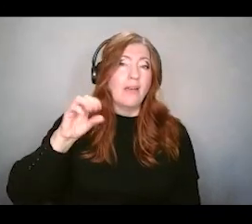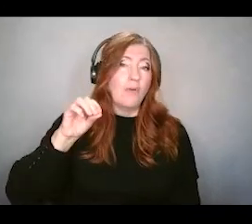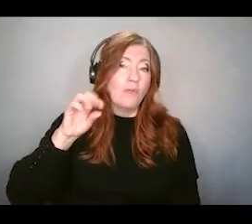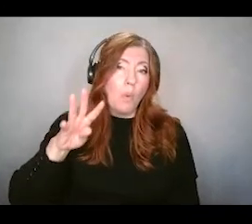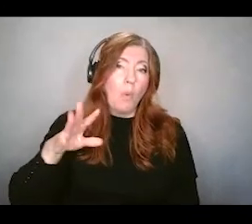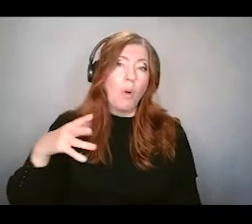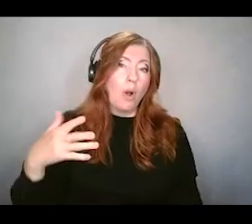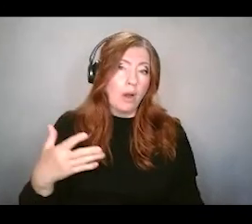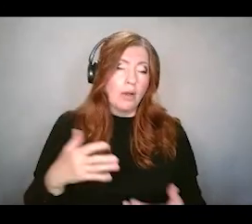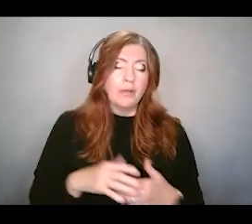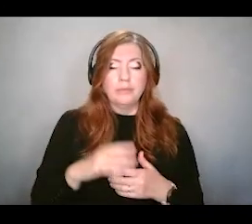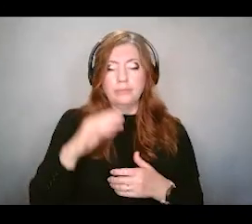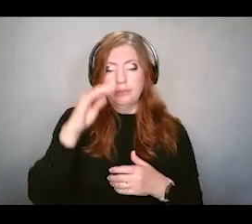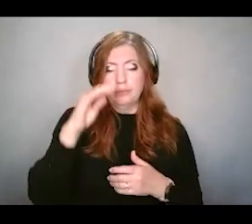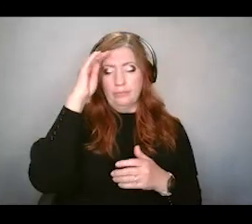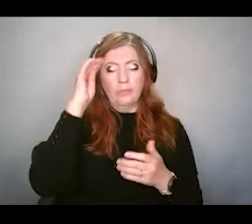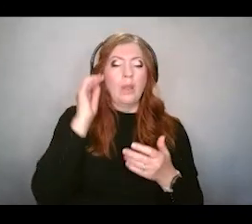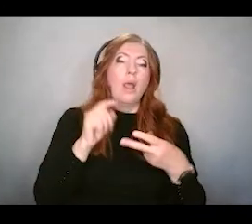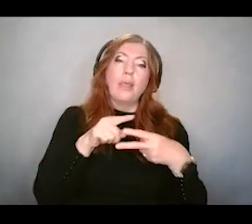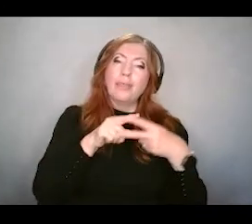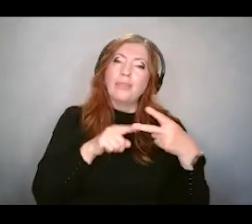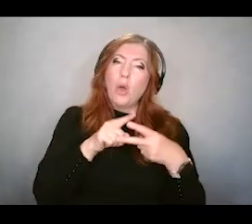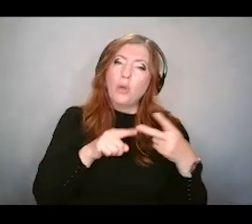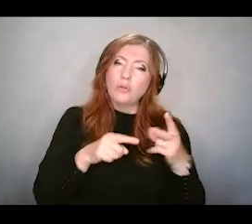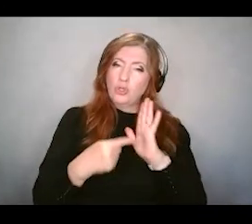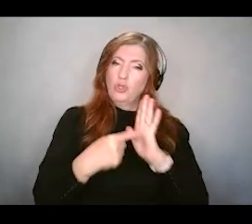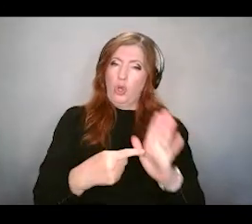which highlight what supports the student needs.